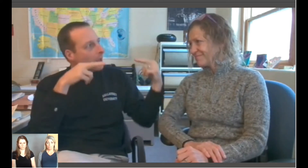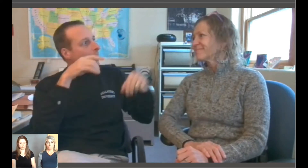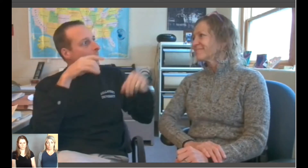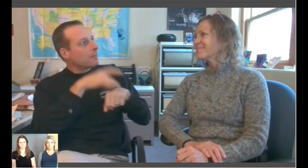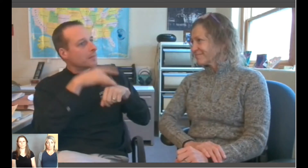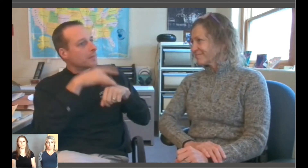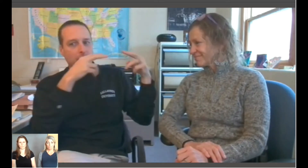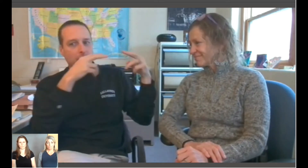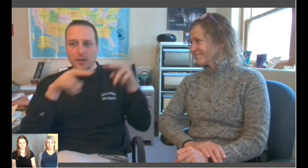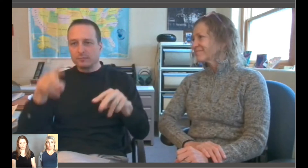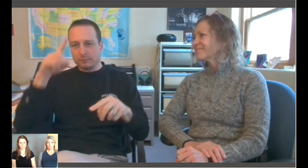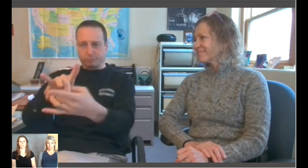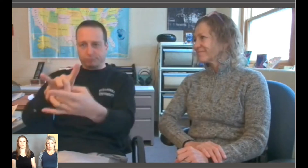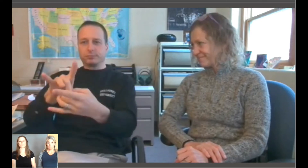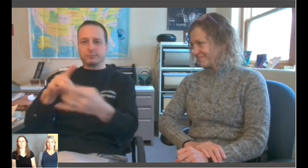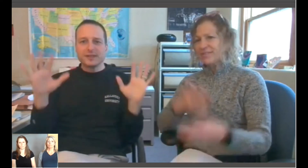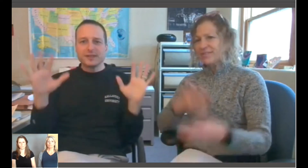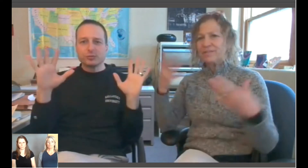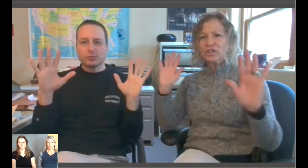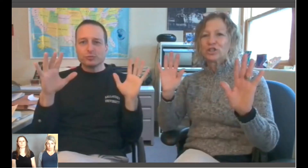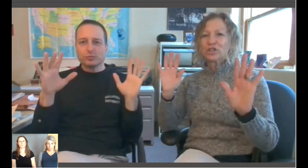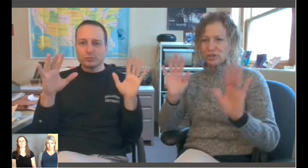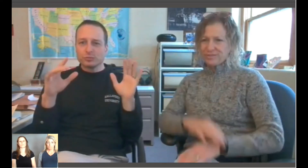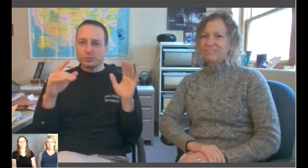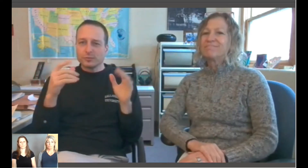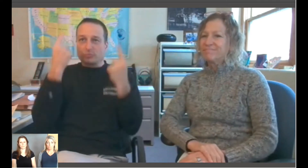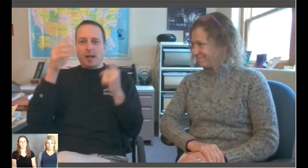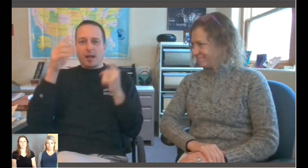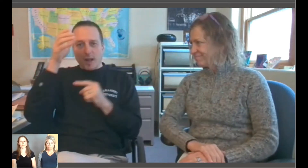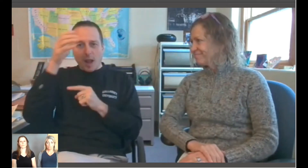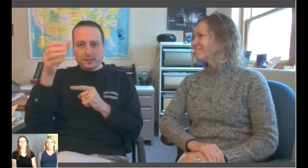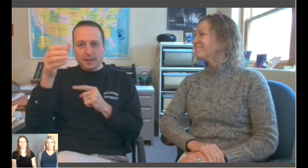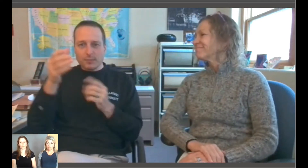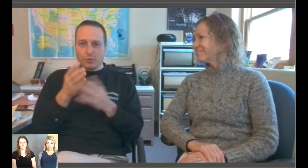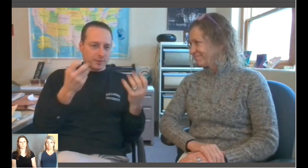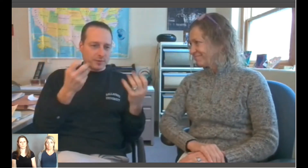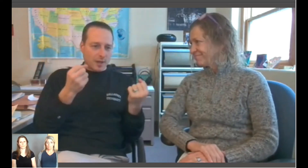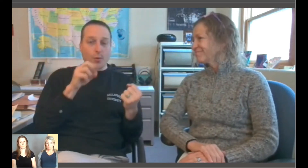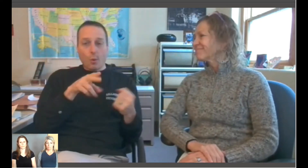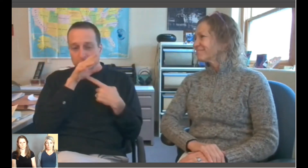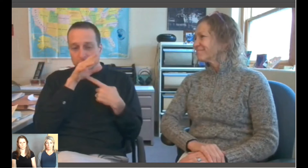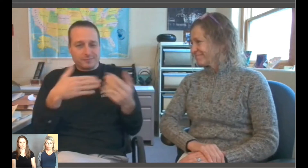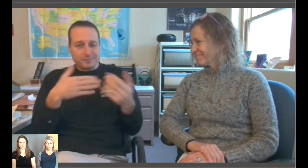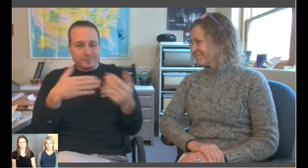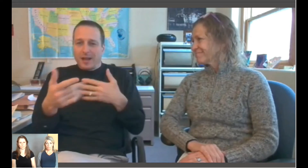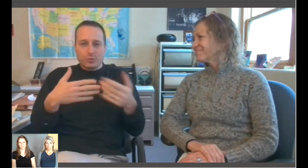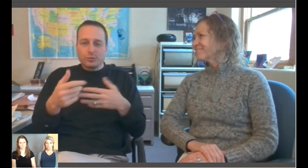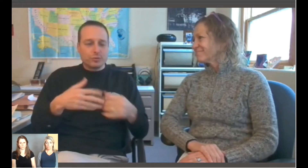as the actual fruit and make that neuron connection within their brain. So it's so important for that language development.